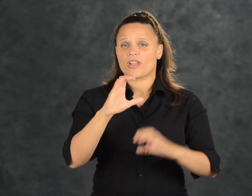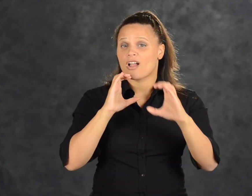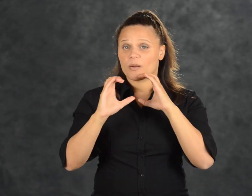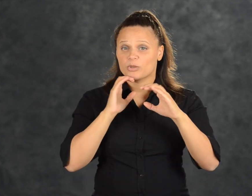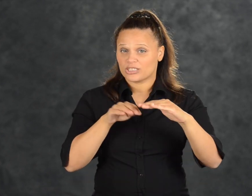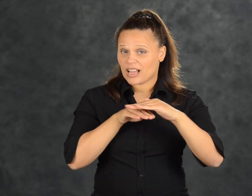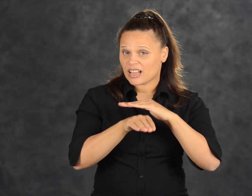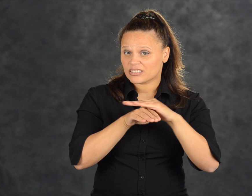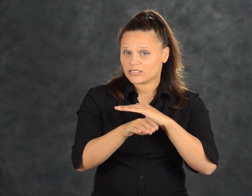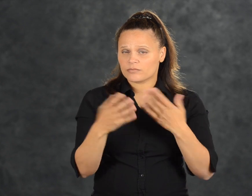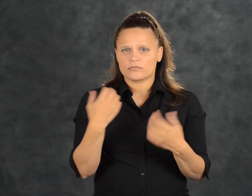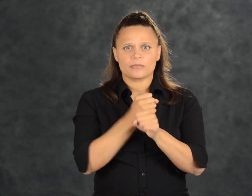Communication access.